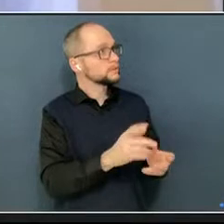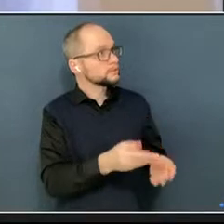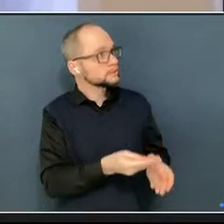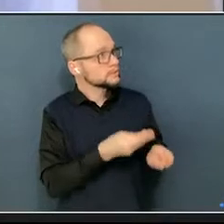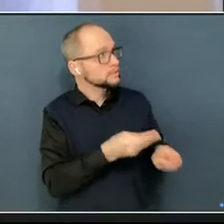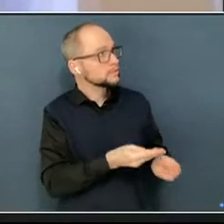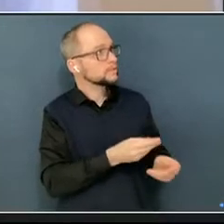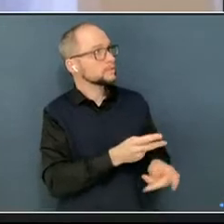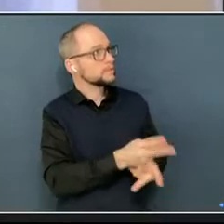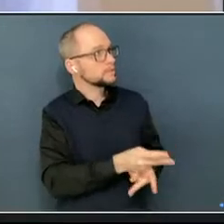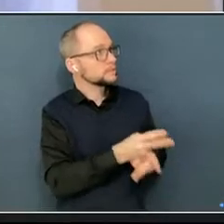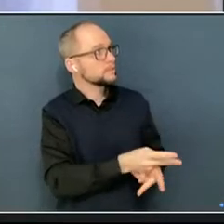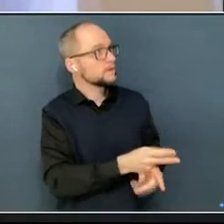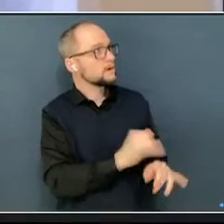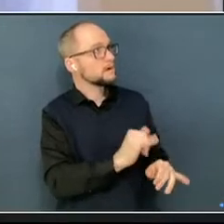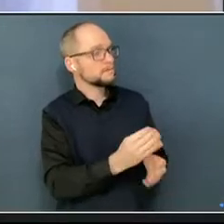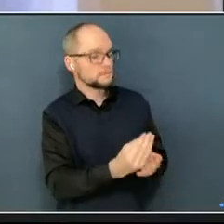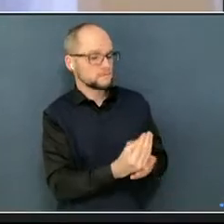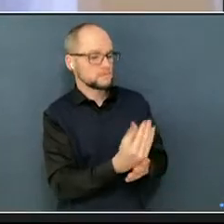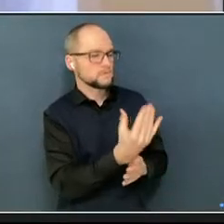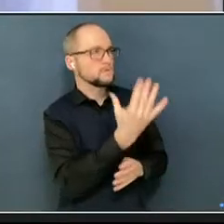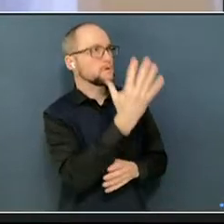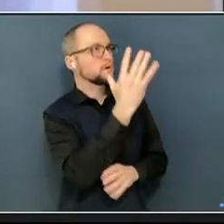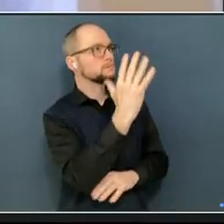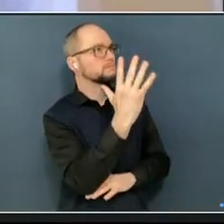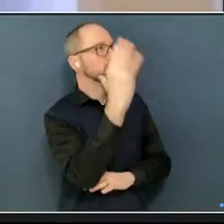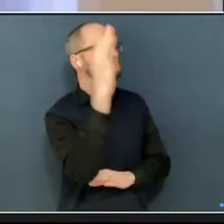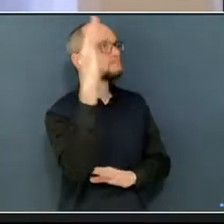And I could tell by the expression on his face